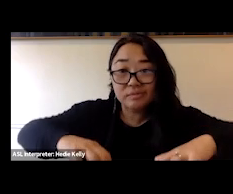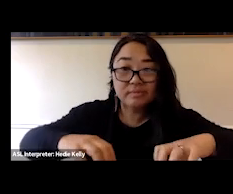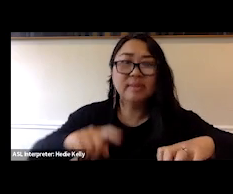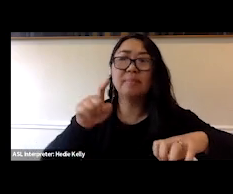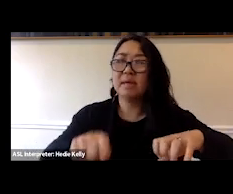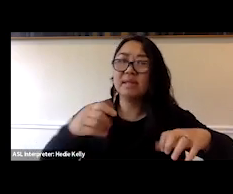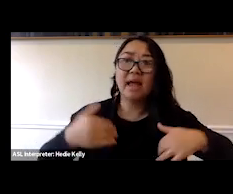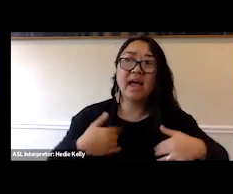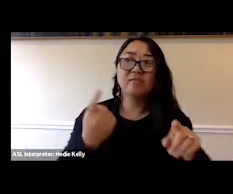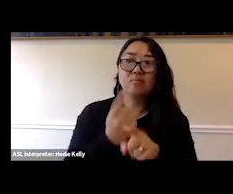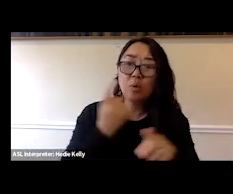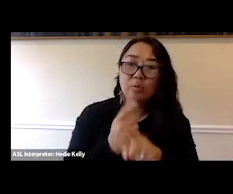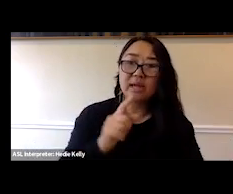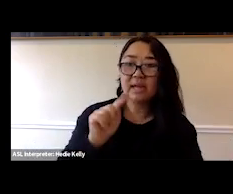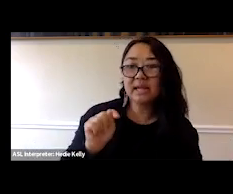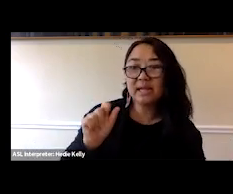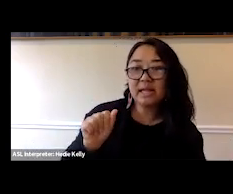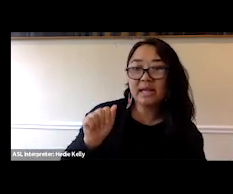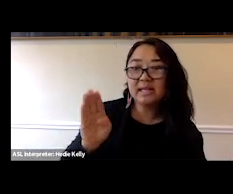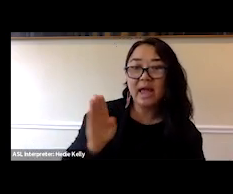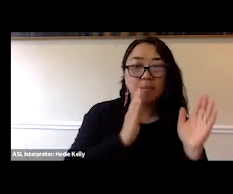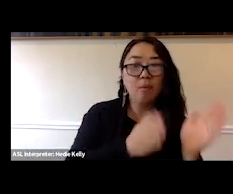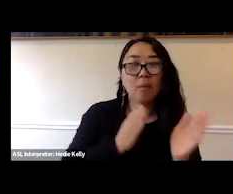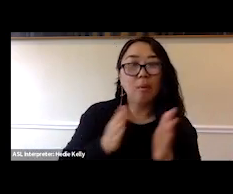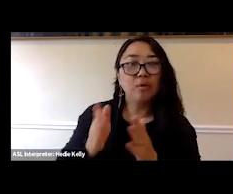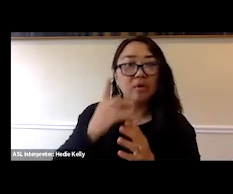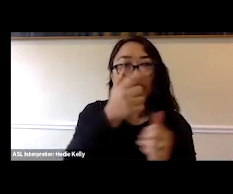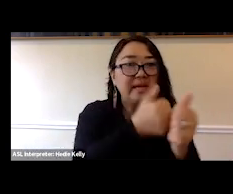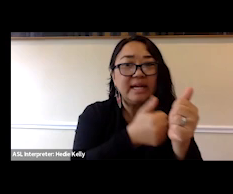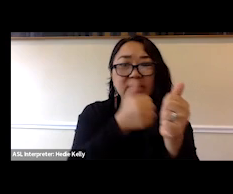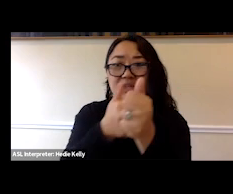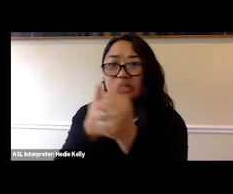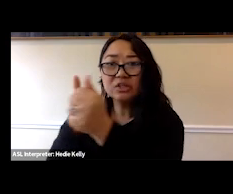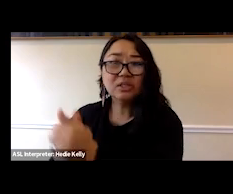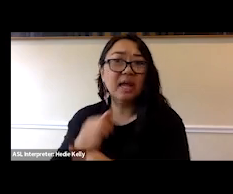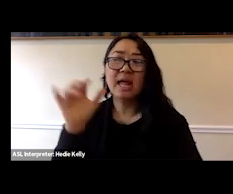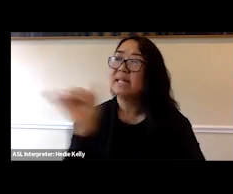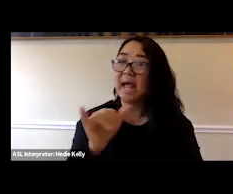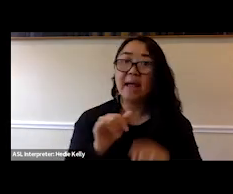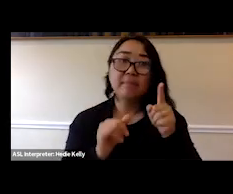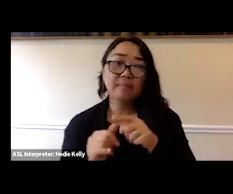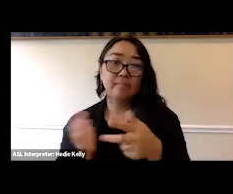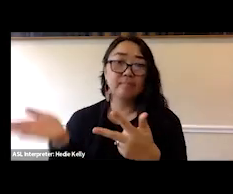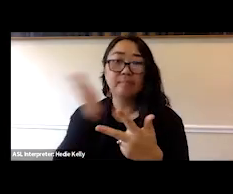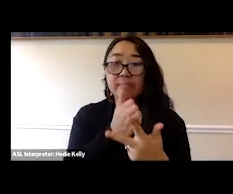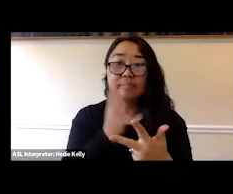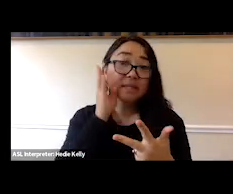tab order for all of the different items on the screen. So just like the listening experience, a person who is going to feel their way